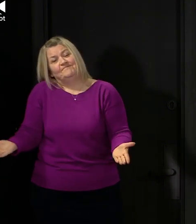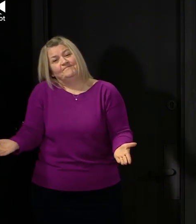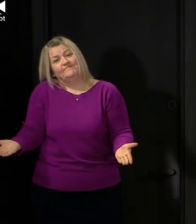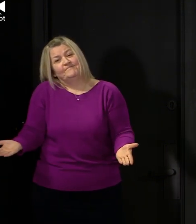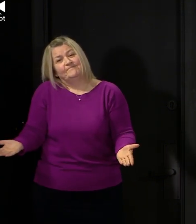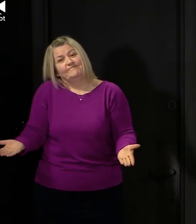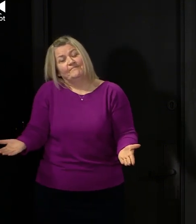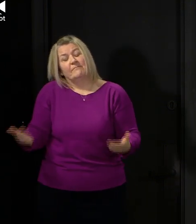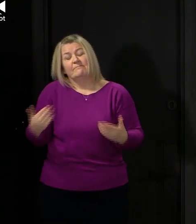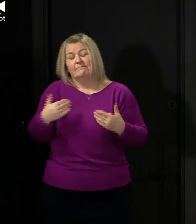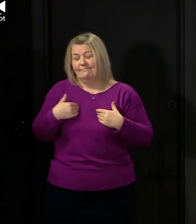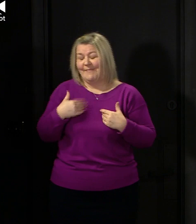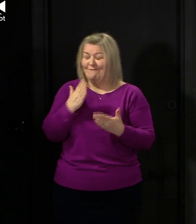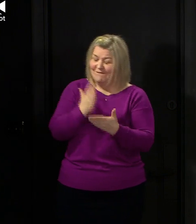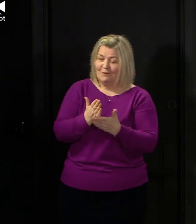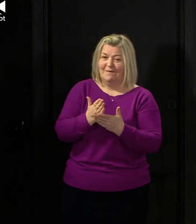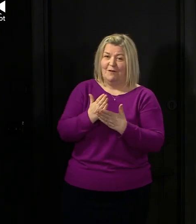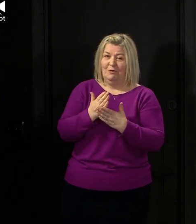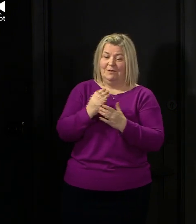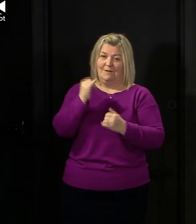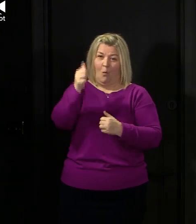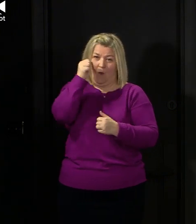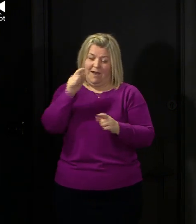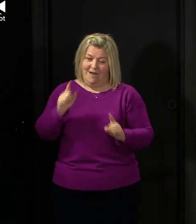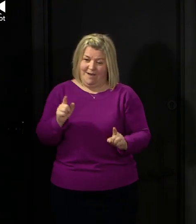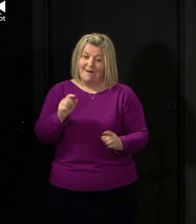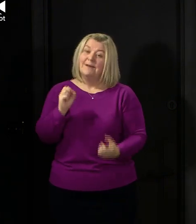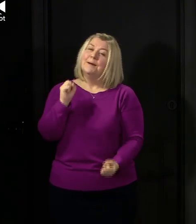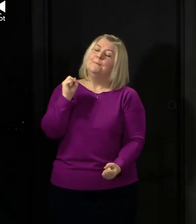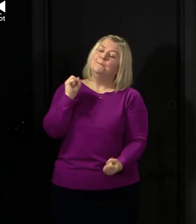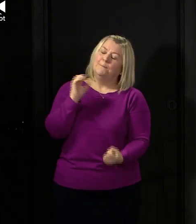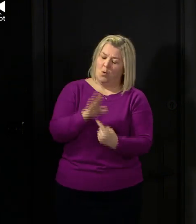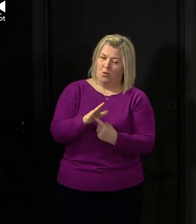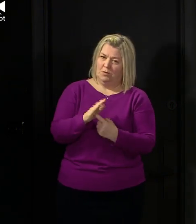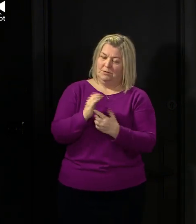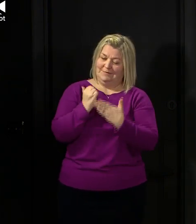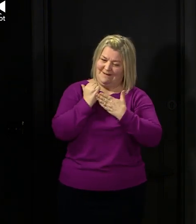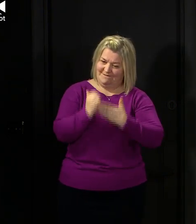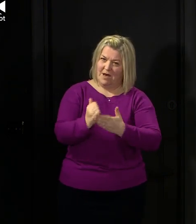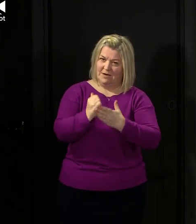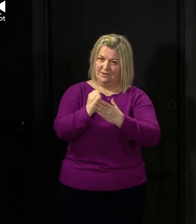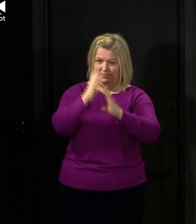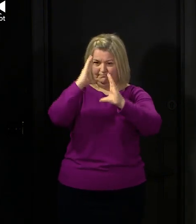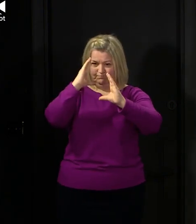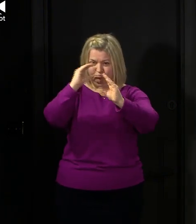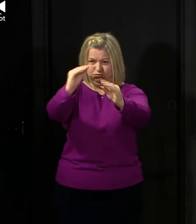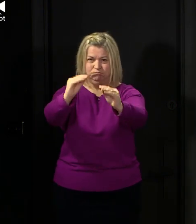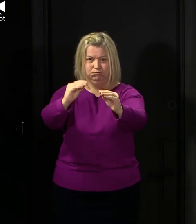I am acutely aware of the important of the advice that we are giving. And you know, I've